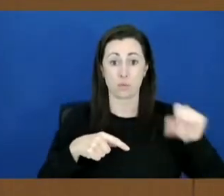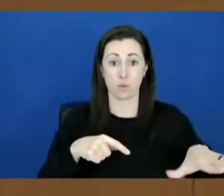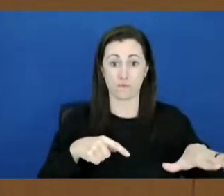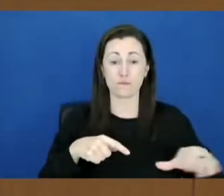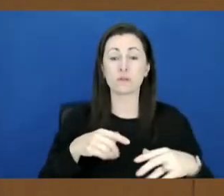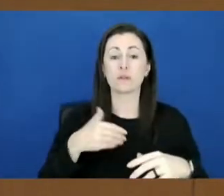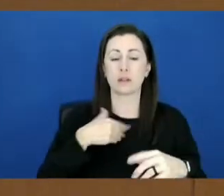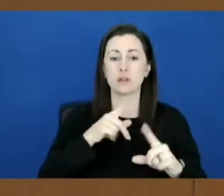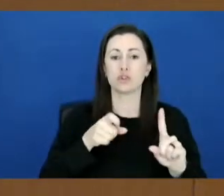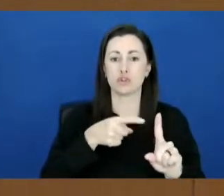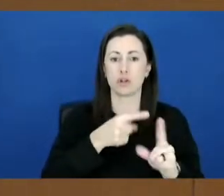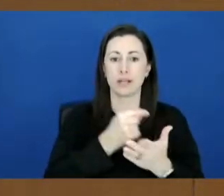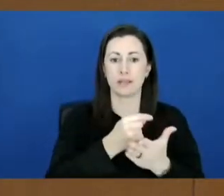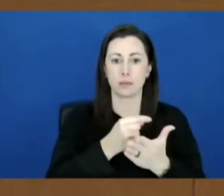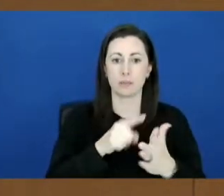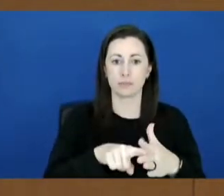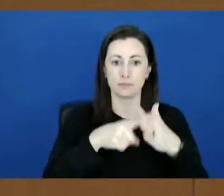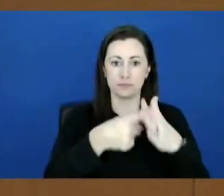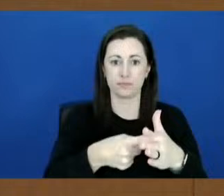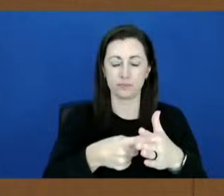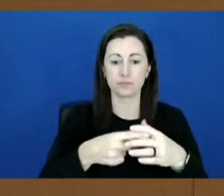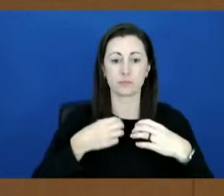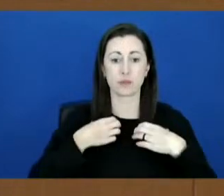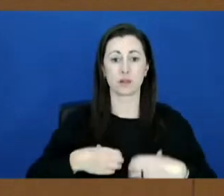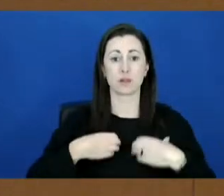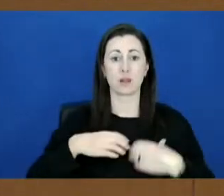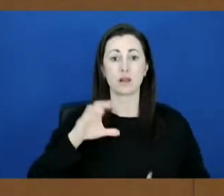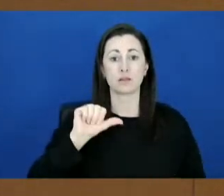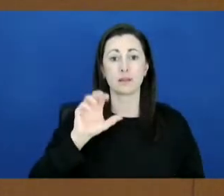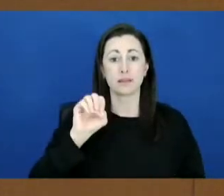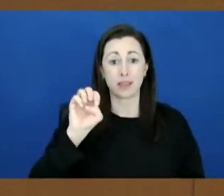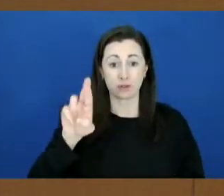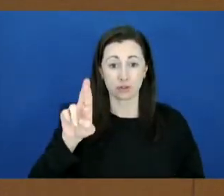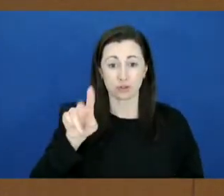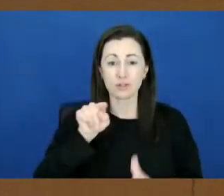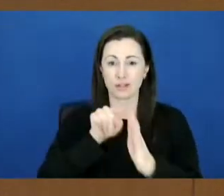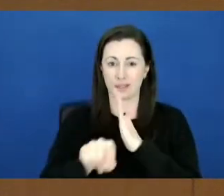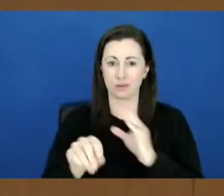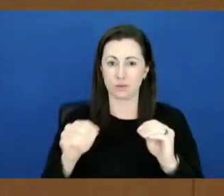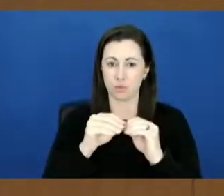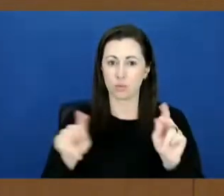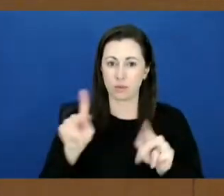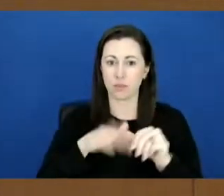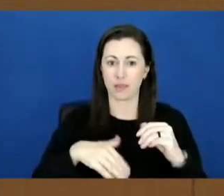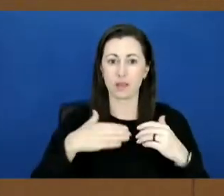HALF OF MY LEFT LUNGE REMOVED